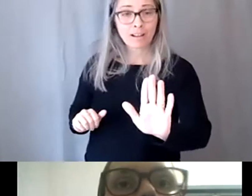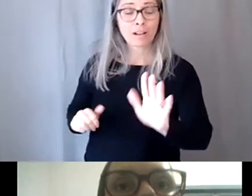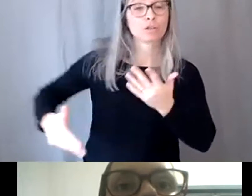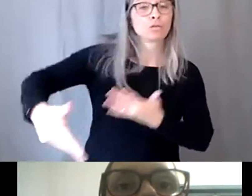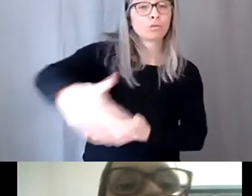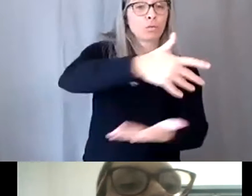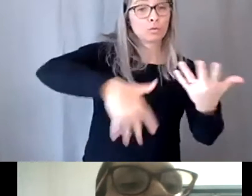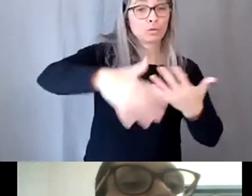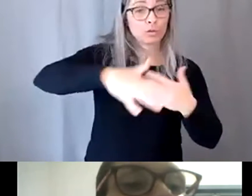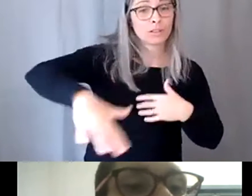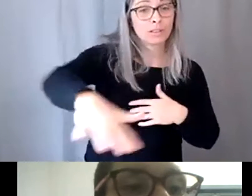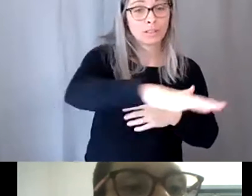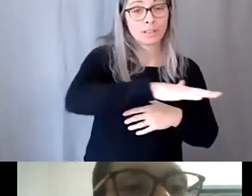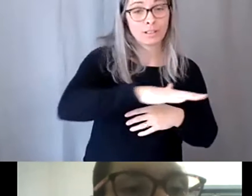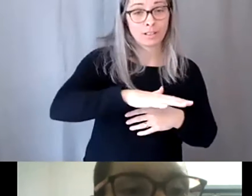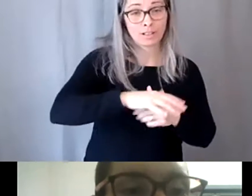and at the bureaucratic levels of